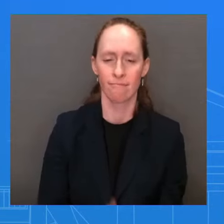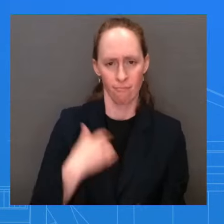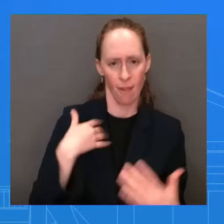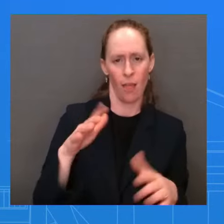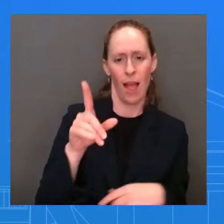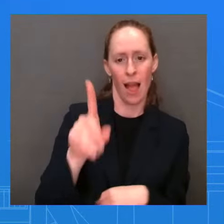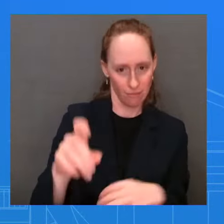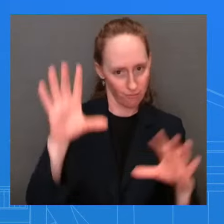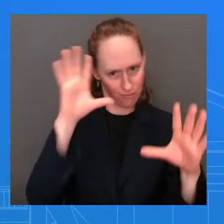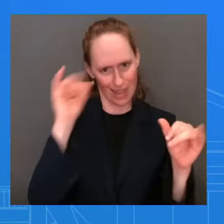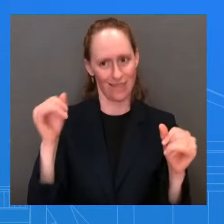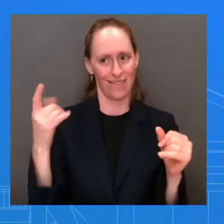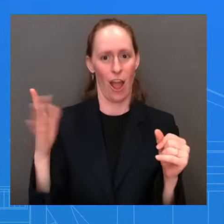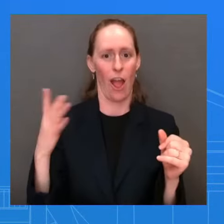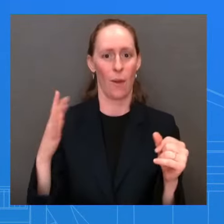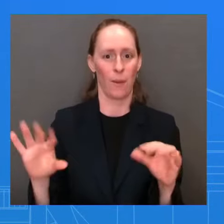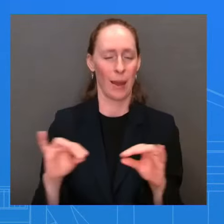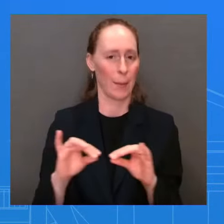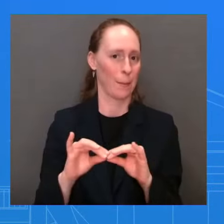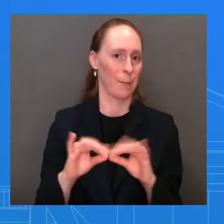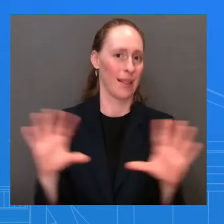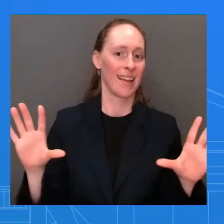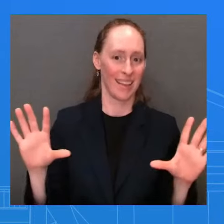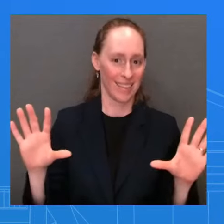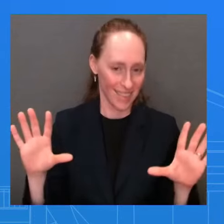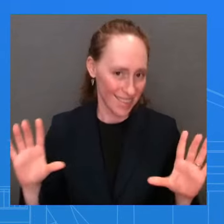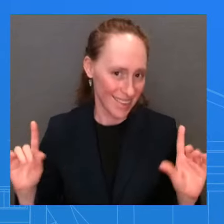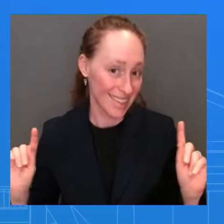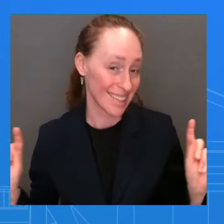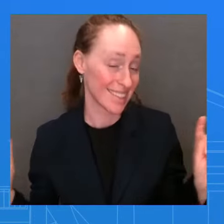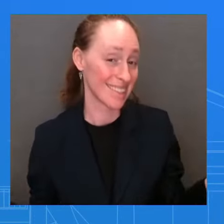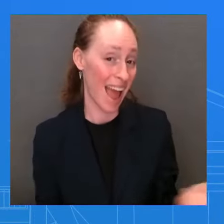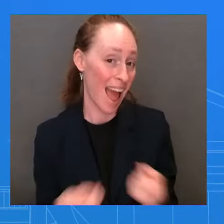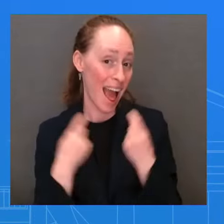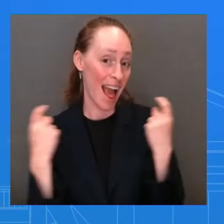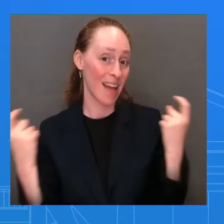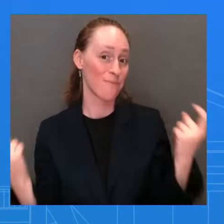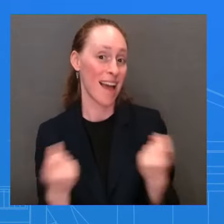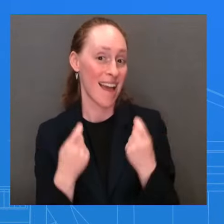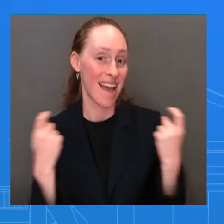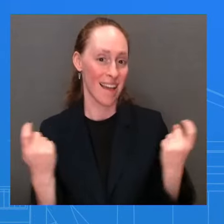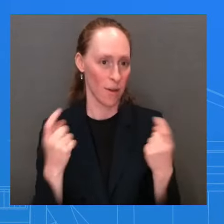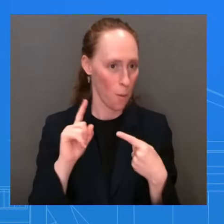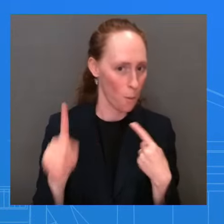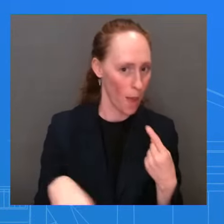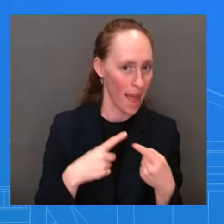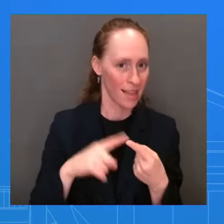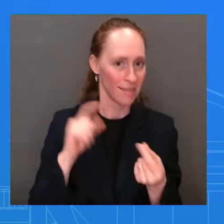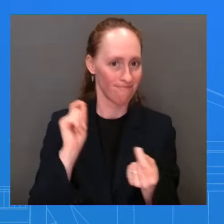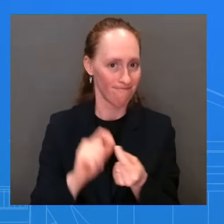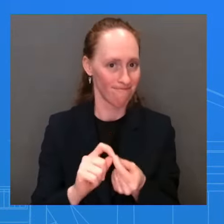Ms. Jean-Pierre: Yes. Yes, and I -- and I -- and I congratulated you for being incredibly clever with the question. Yes, I remember. The Press: Thank you. We tried. I'm going to try it again.